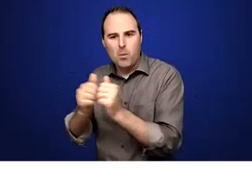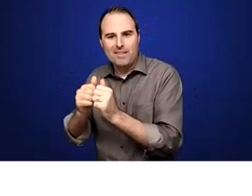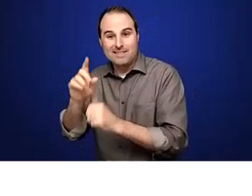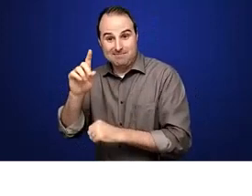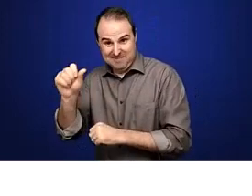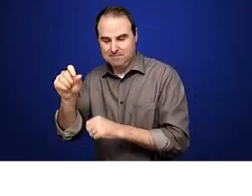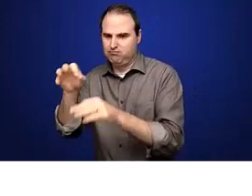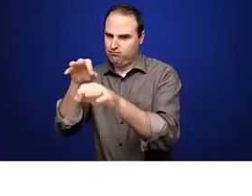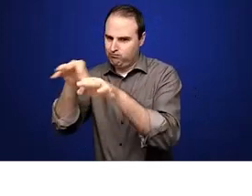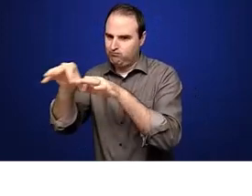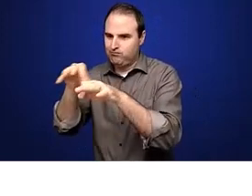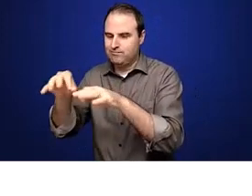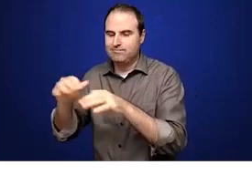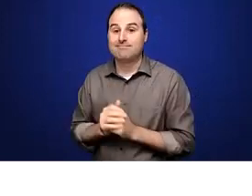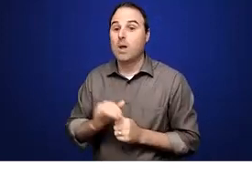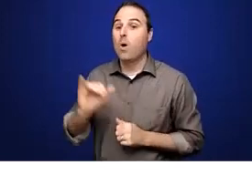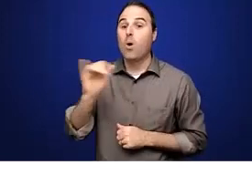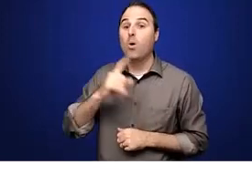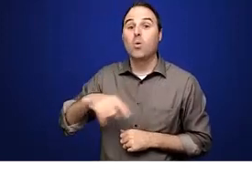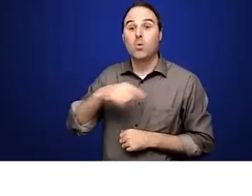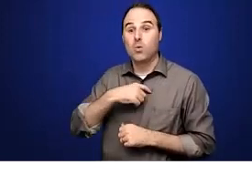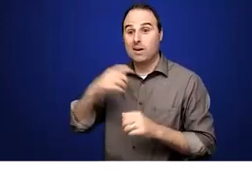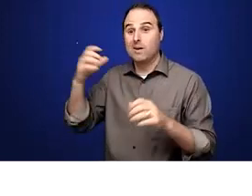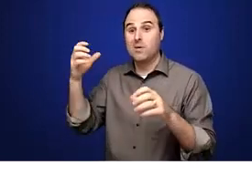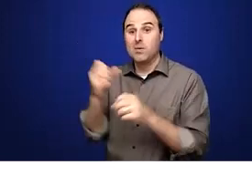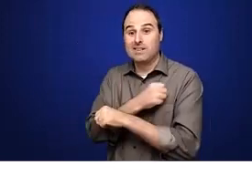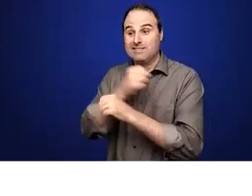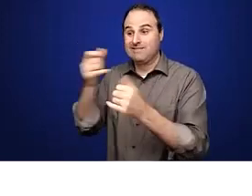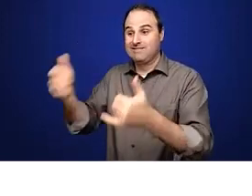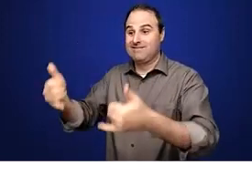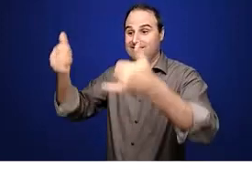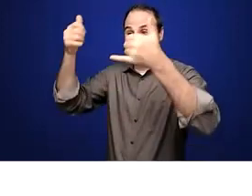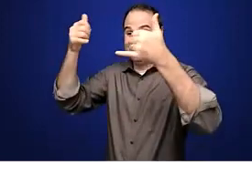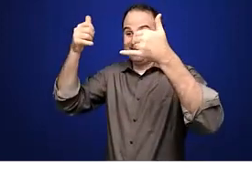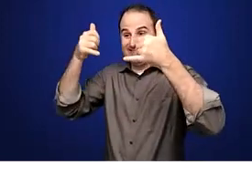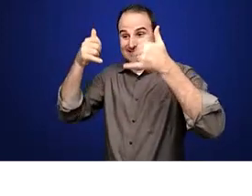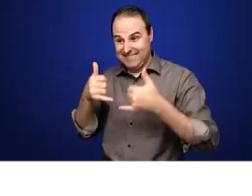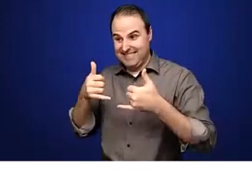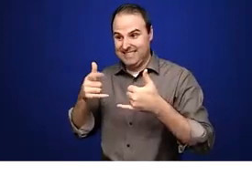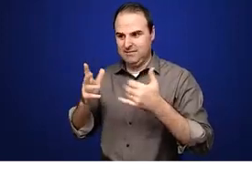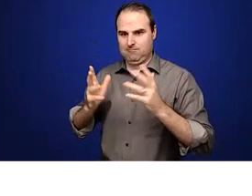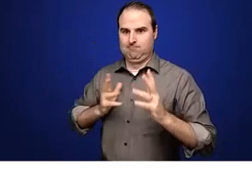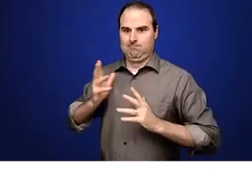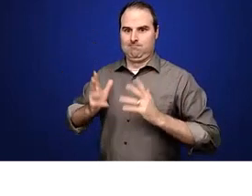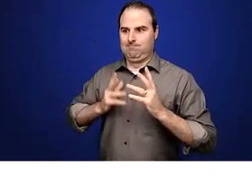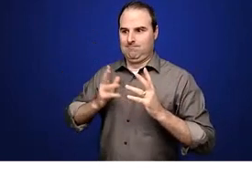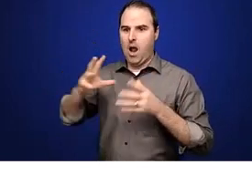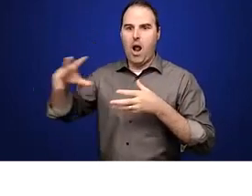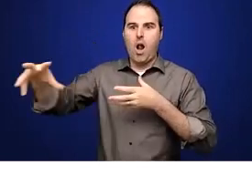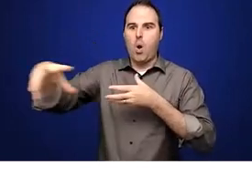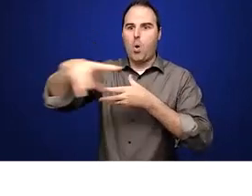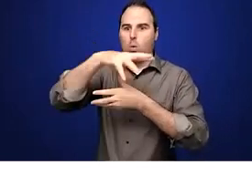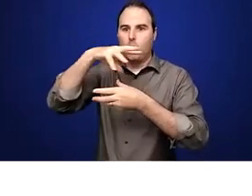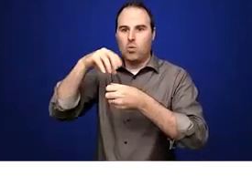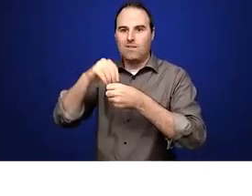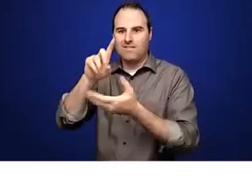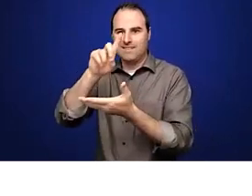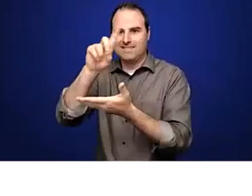and we would not have known about this opportunity if one of our partner representatives hadn't brought it to us.